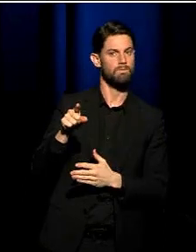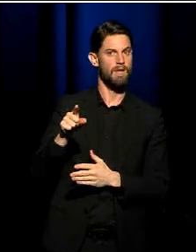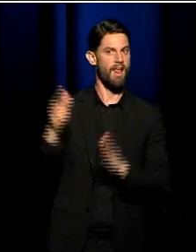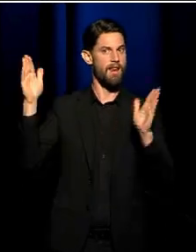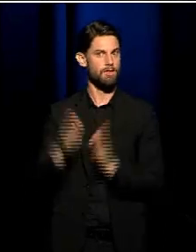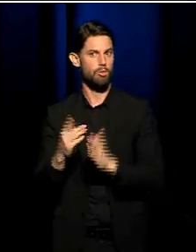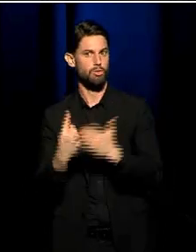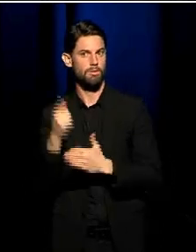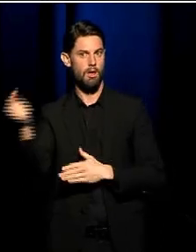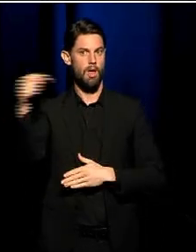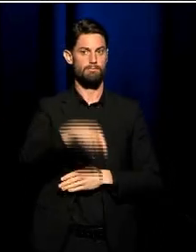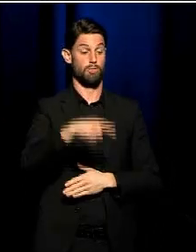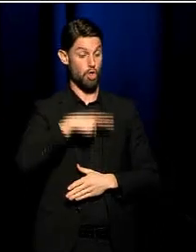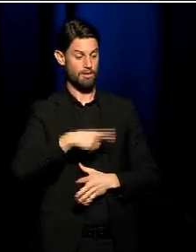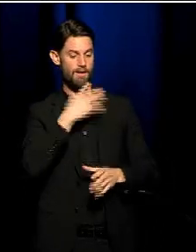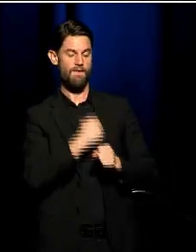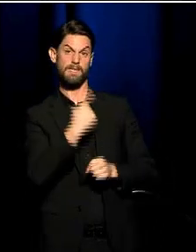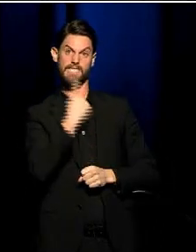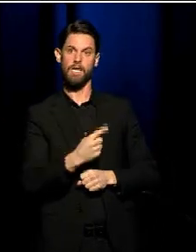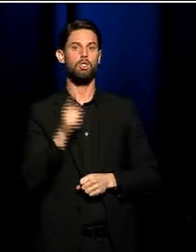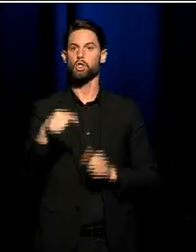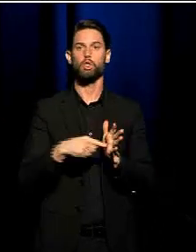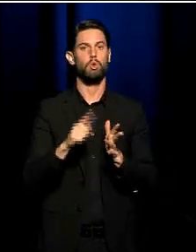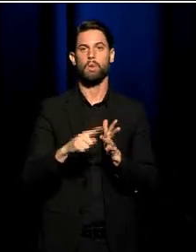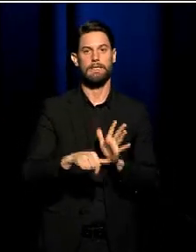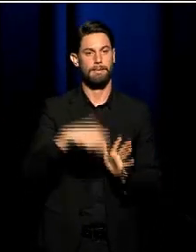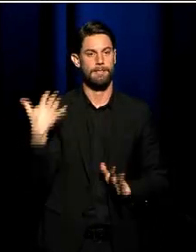There is also, of course, the position of people with disability seeking asylum,